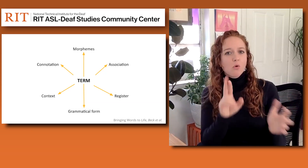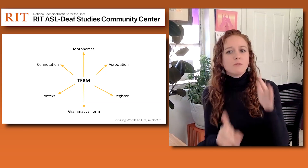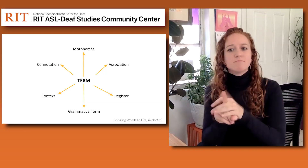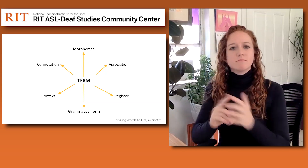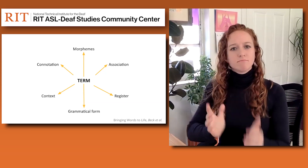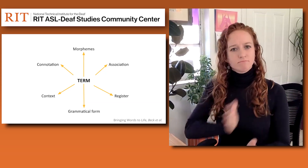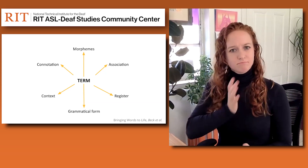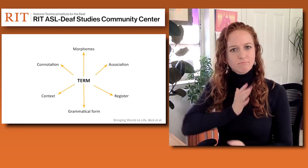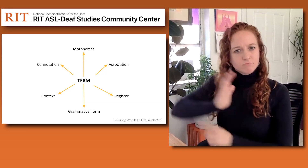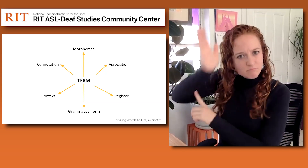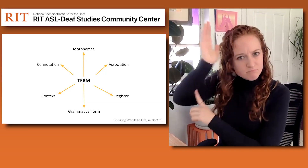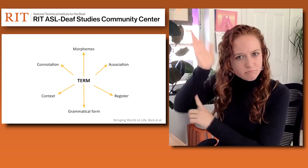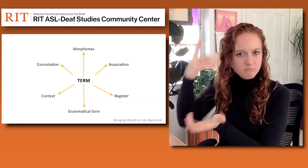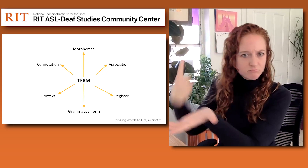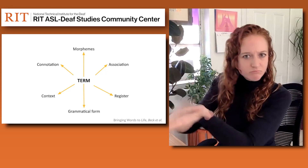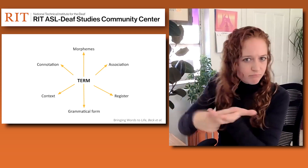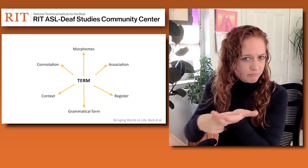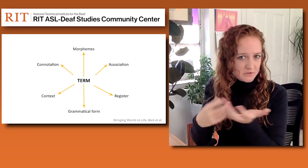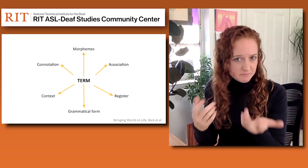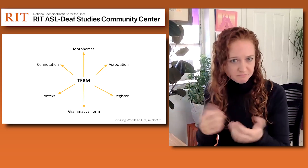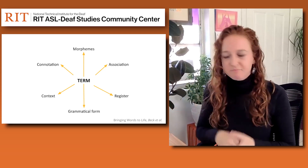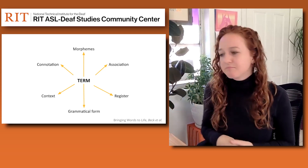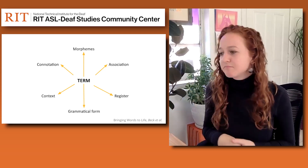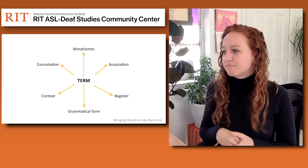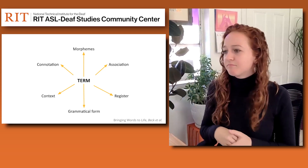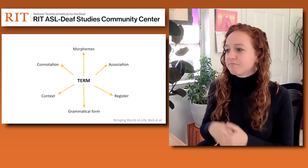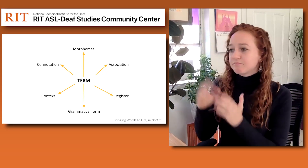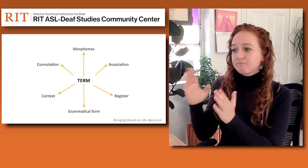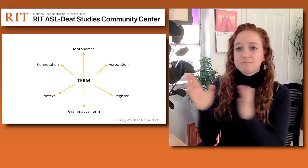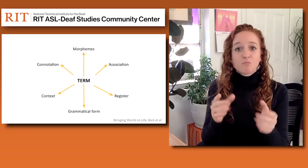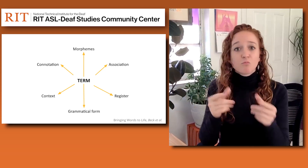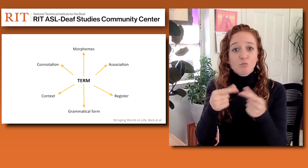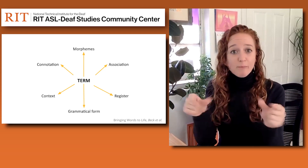people are talking, or even if it comes up in a formal speech or discussion.